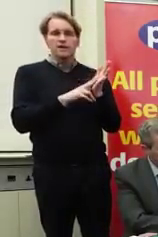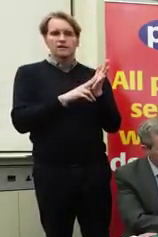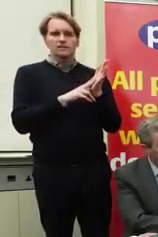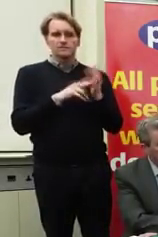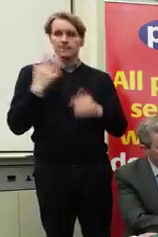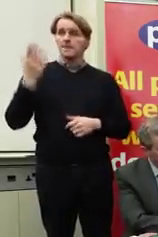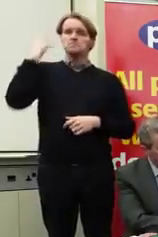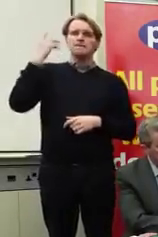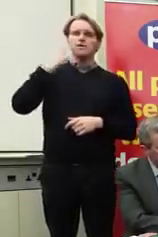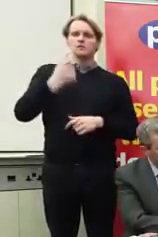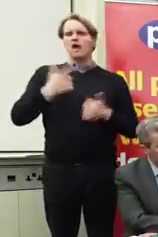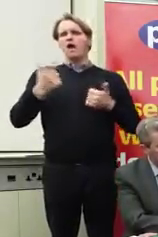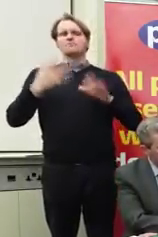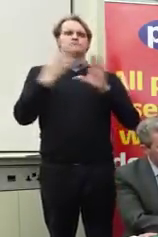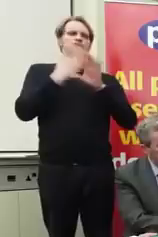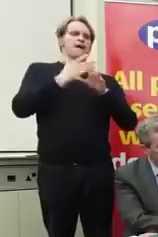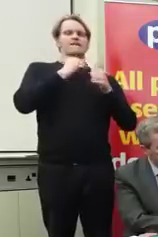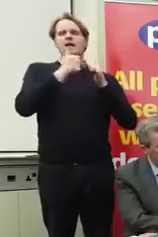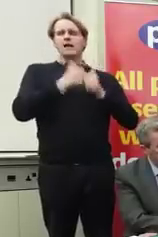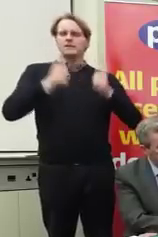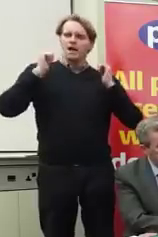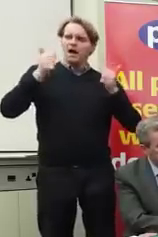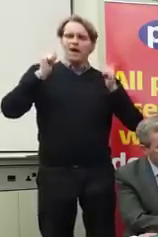additional income, there would be no risk whatsoever, they'd always fall on the